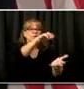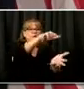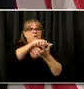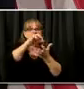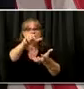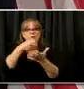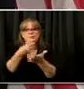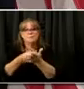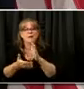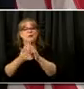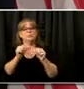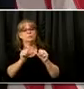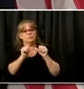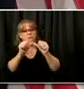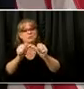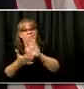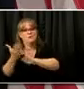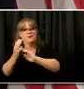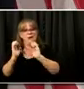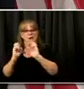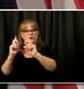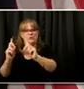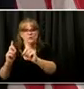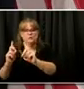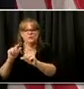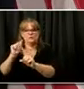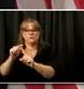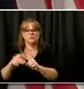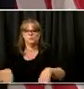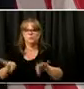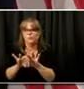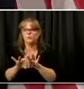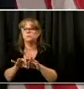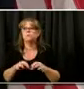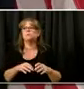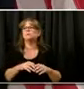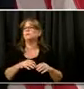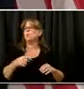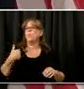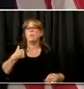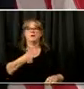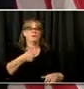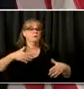There is no informal count at the state, Jesse, so it’s anecdotal. You can certainly talk to